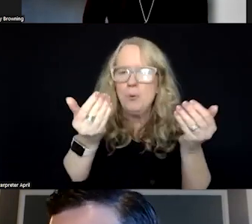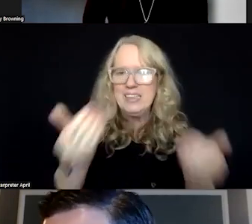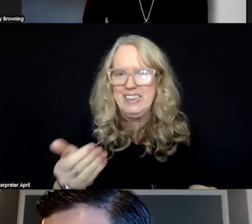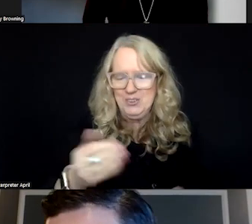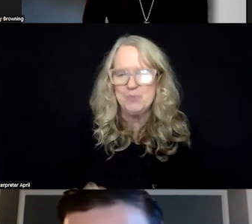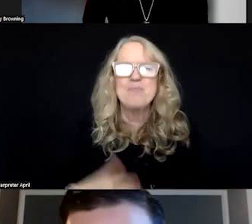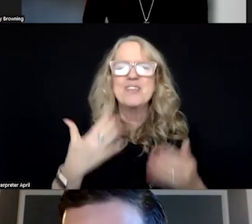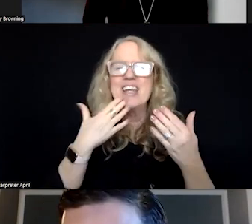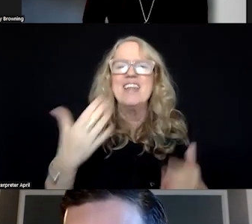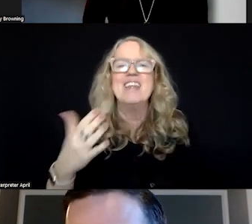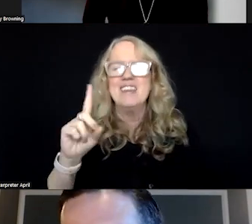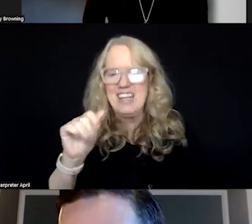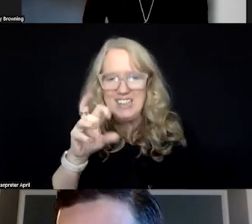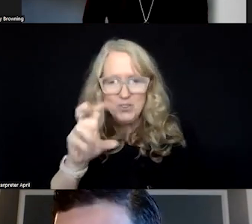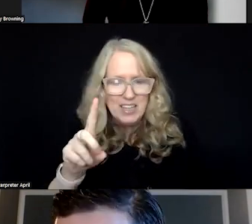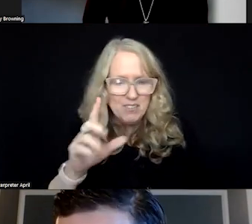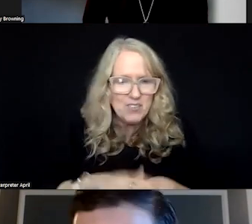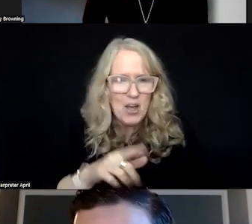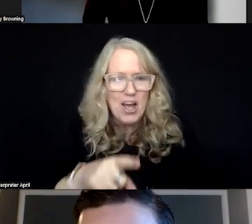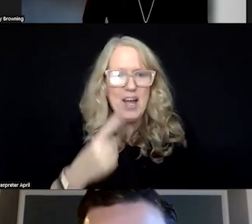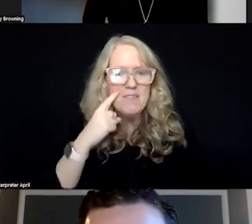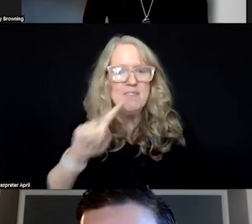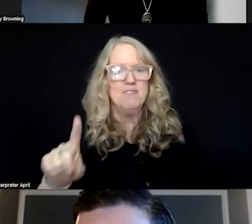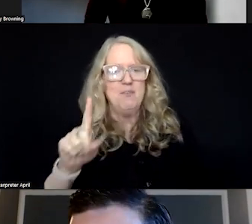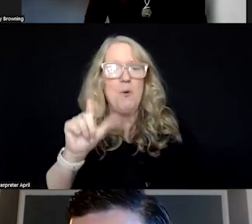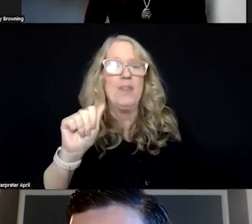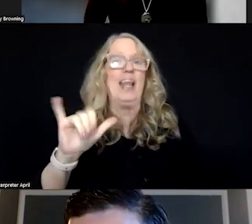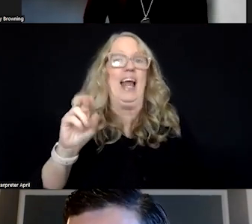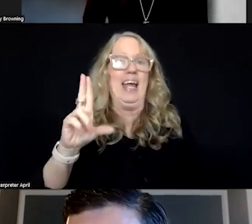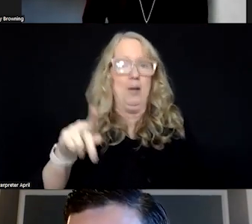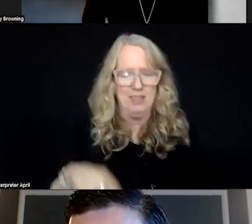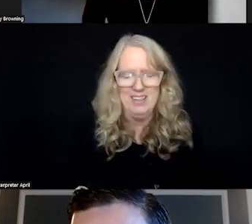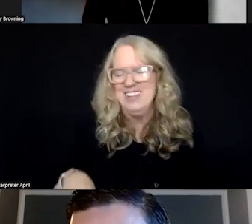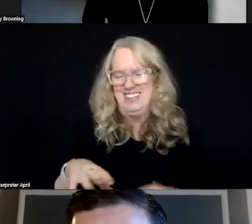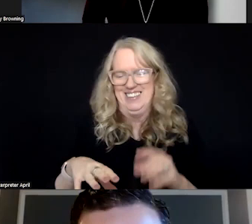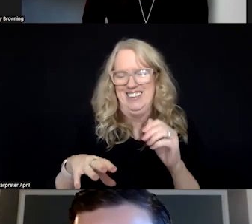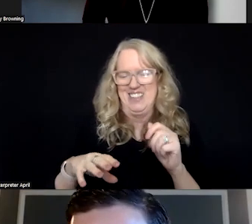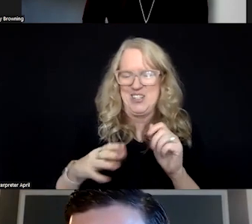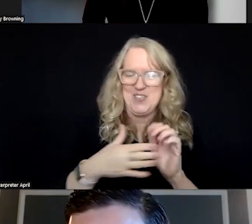YOU, DAVID, IF HE IS ON. THANK YOU FOR THE LAY UP. I THOUGHT HE